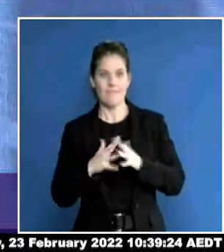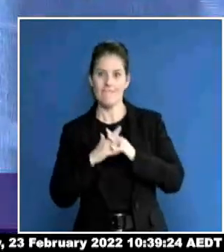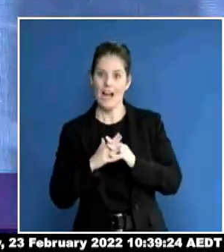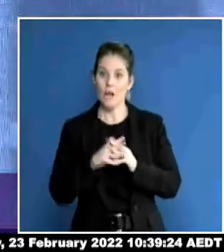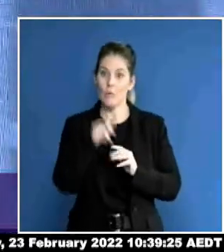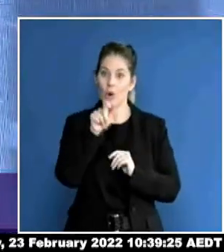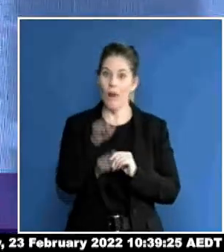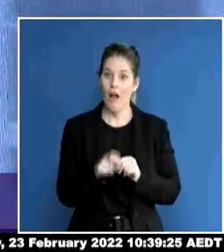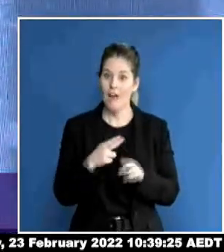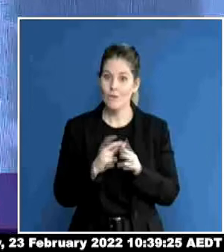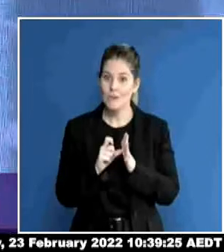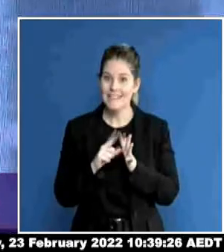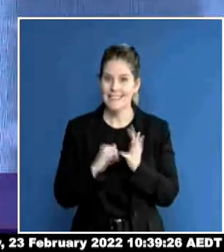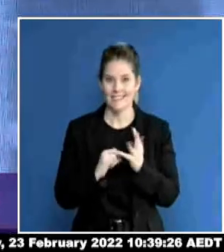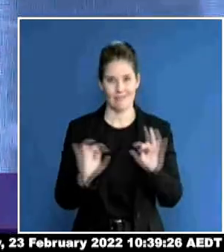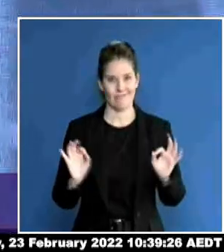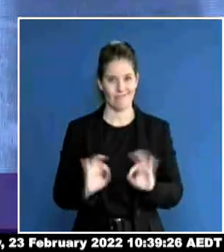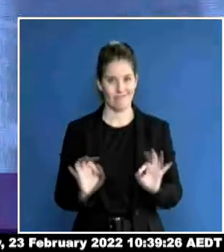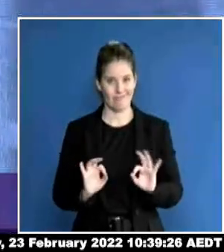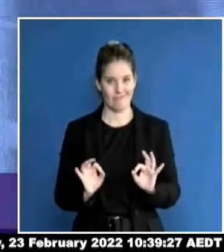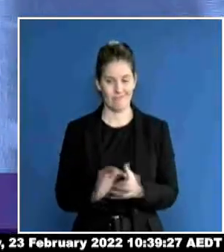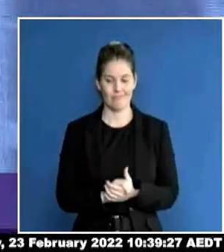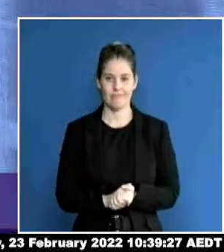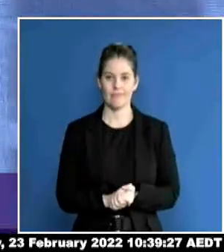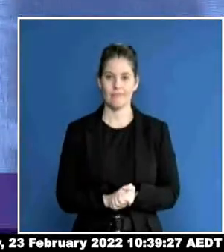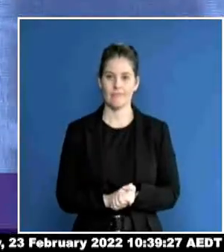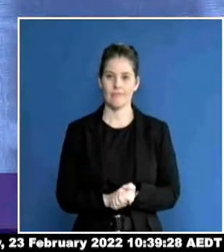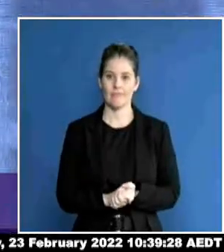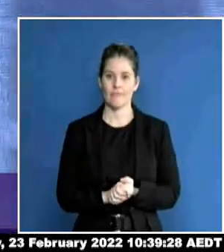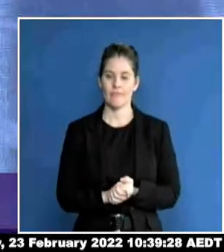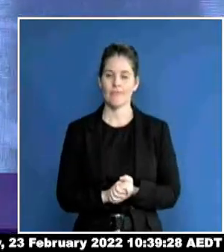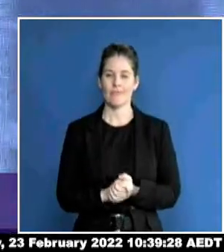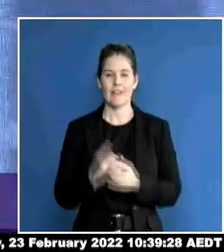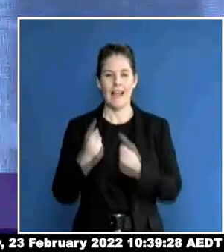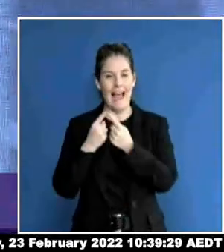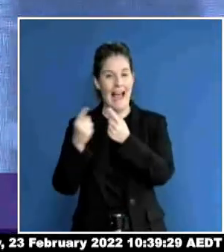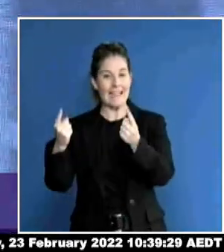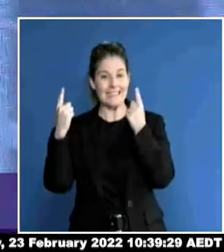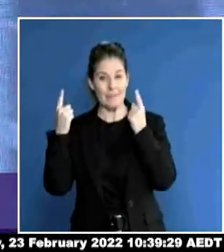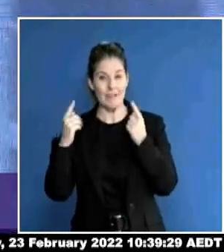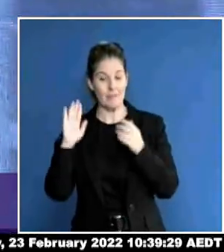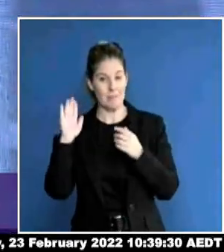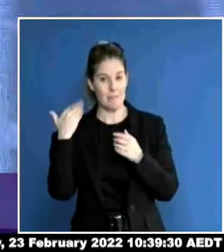Dr Lisa Stafford a social scientist and researcher, told you about practices of